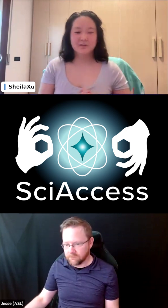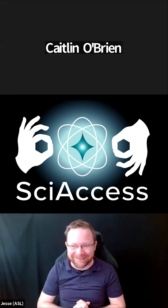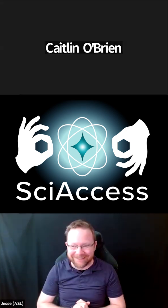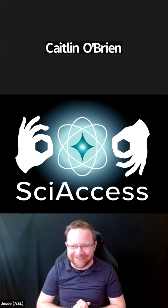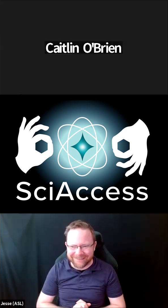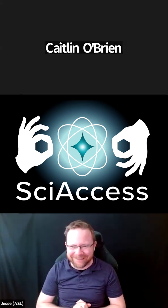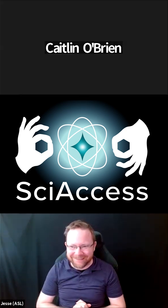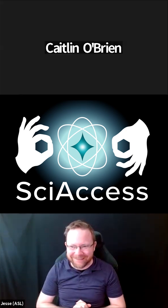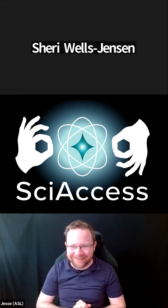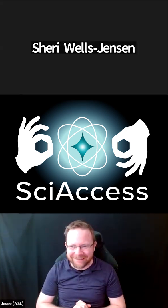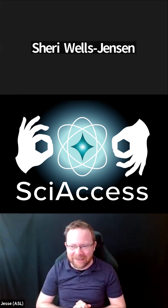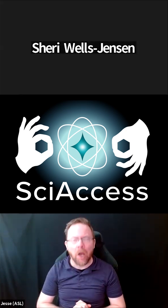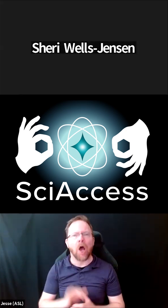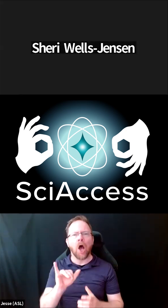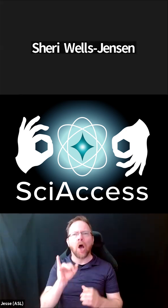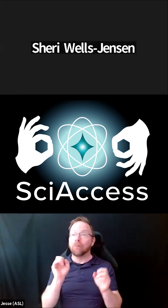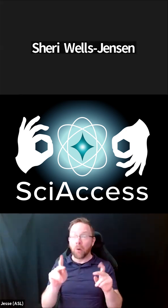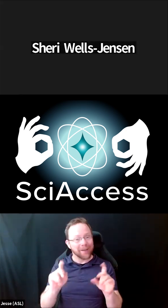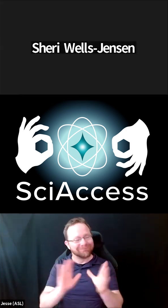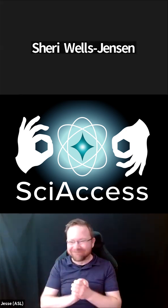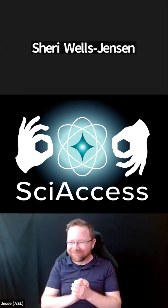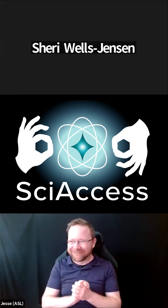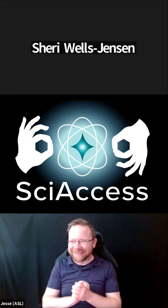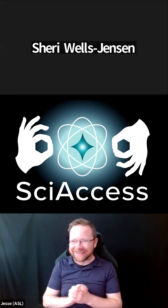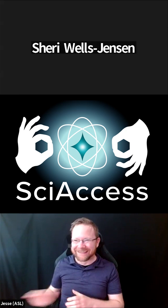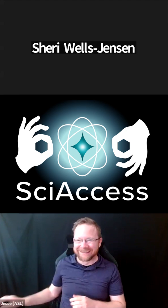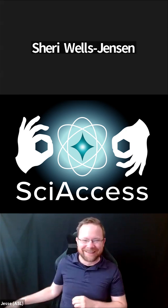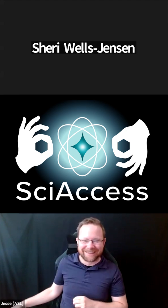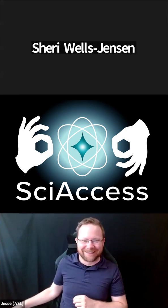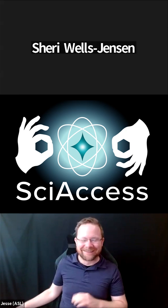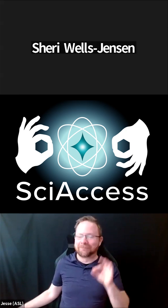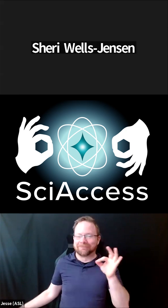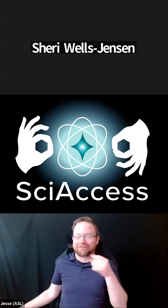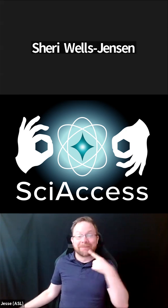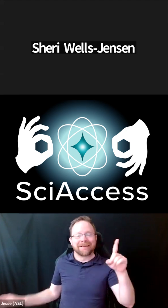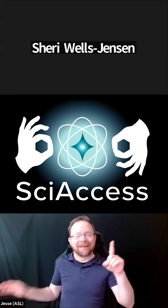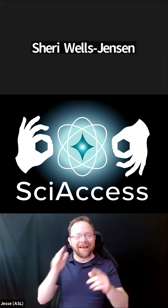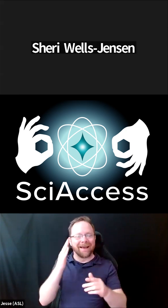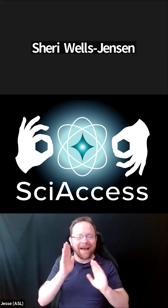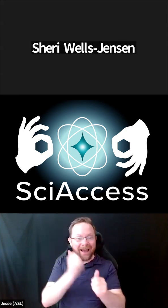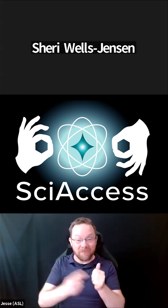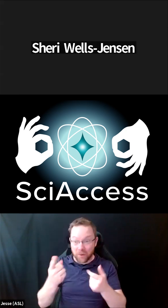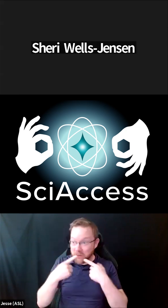Ok, hi is this working, are we being sensibly audible, and is everything good?